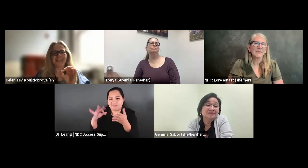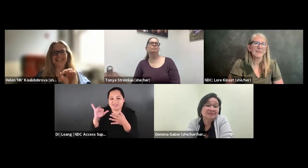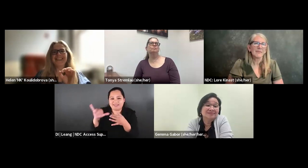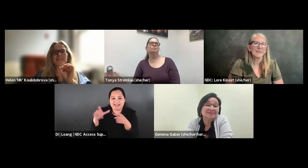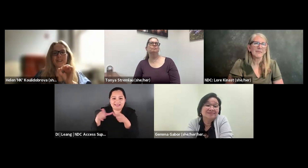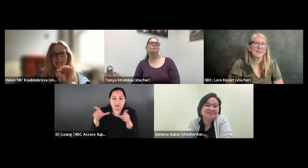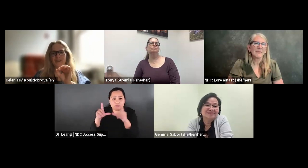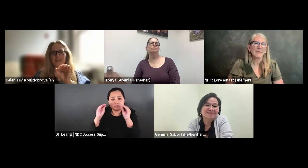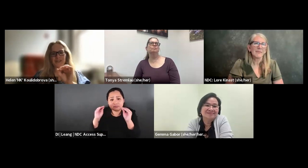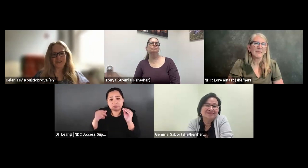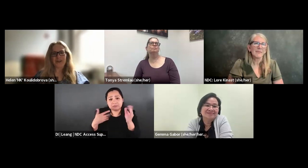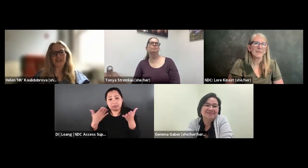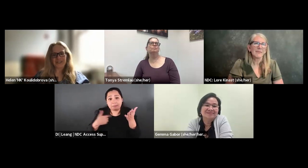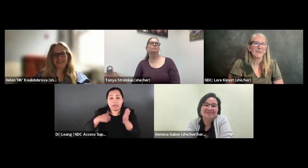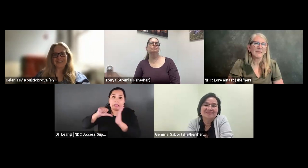but language instruction.